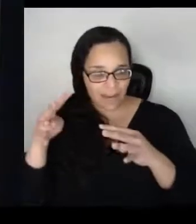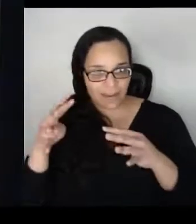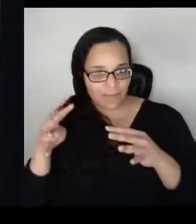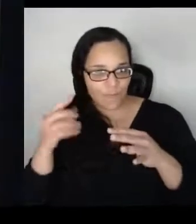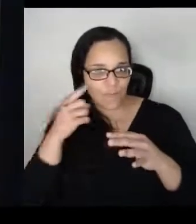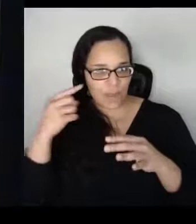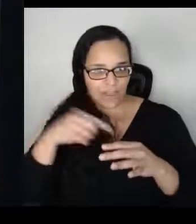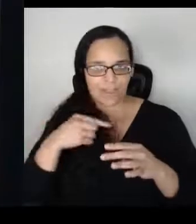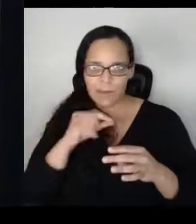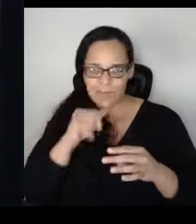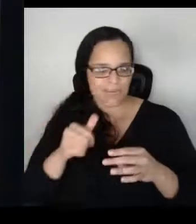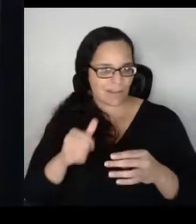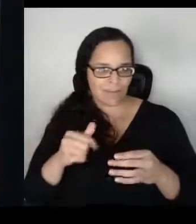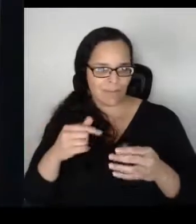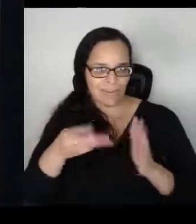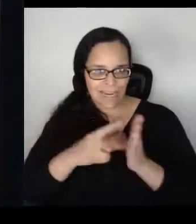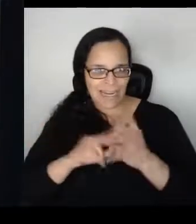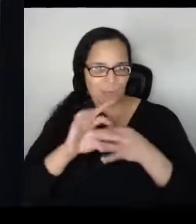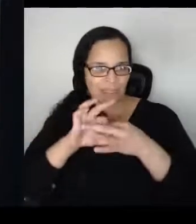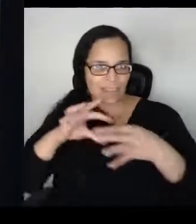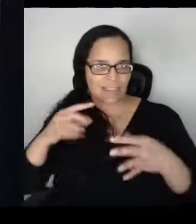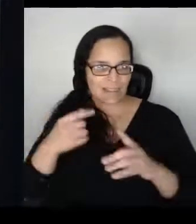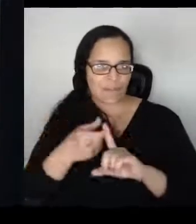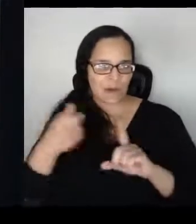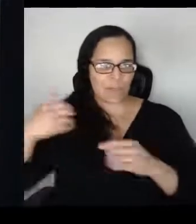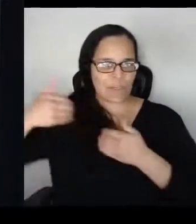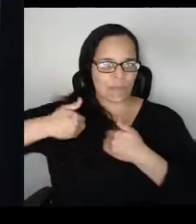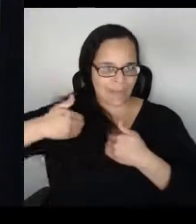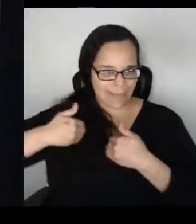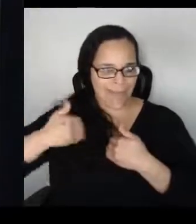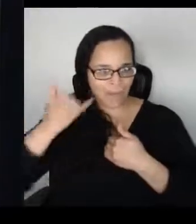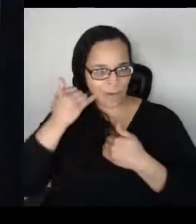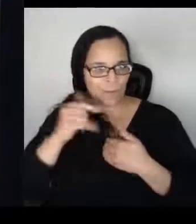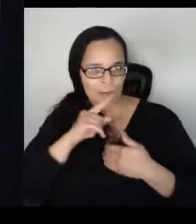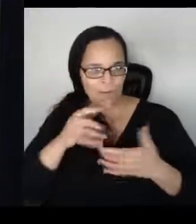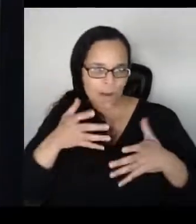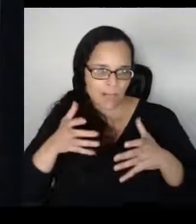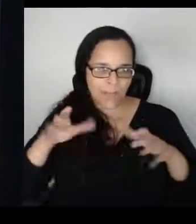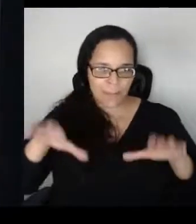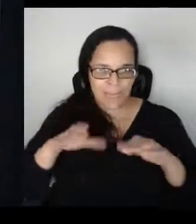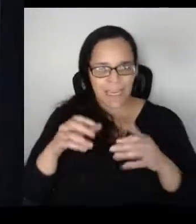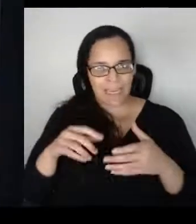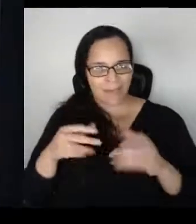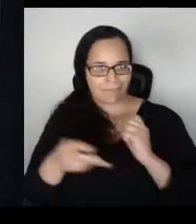and to be a real sanctuary city, we have to get involved, we have to participate.